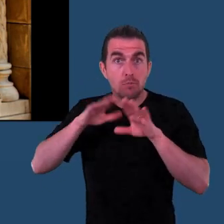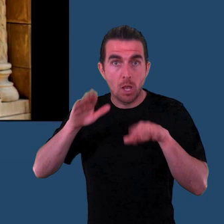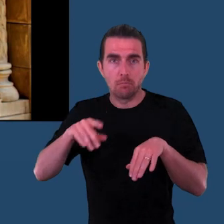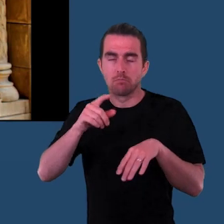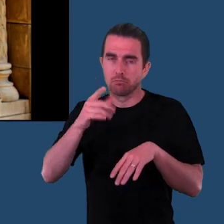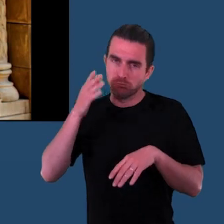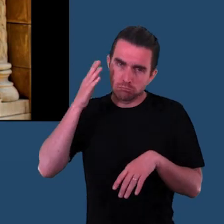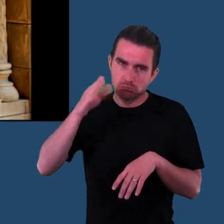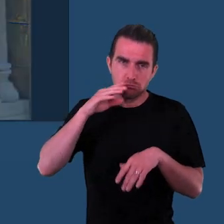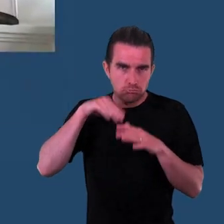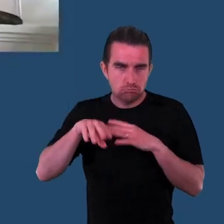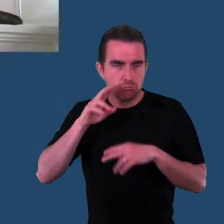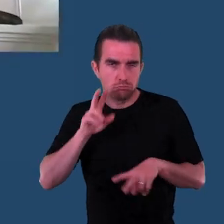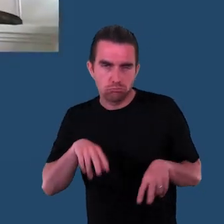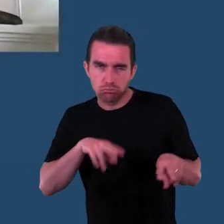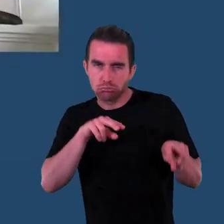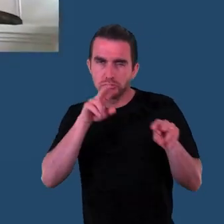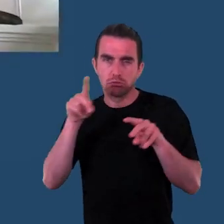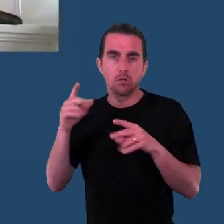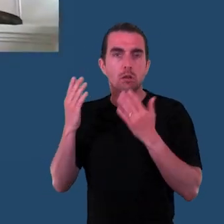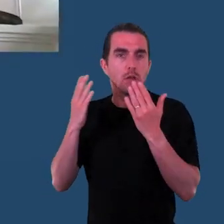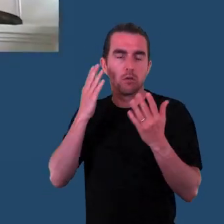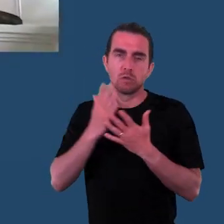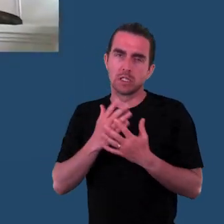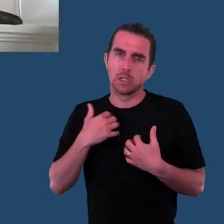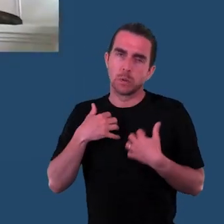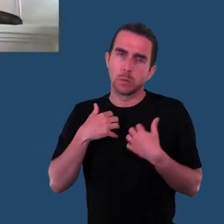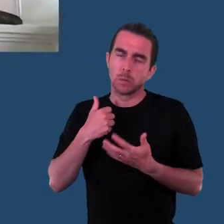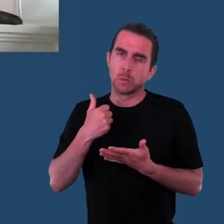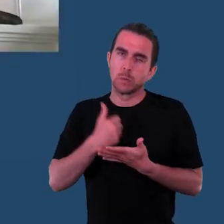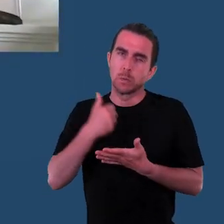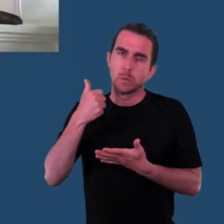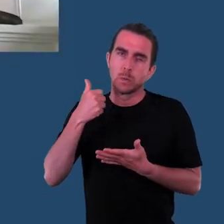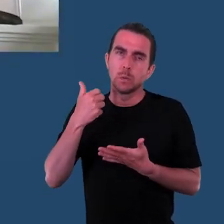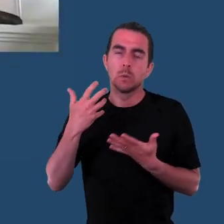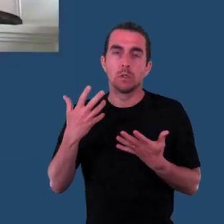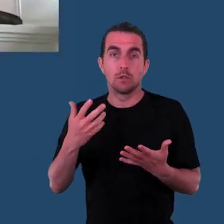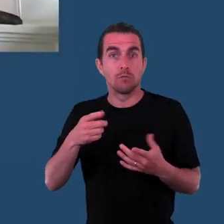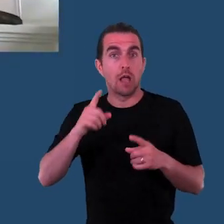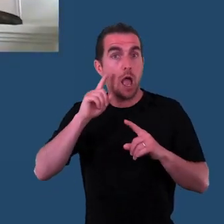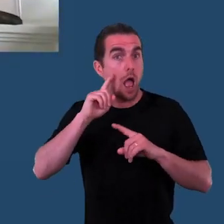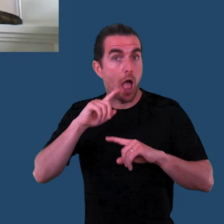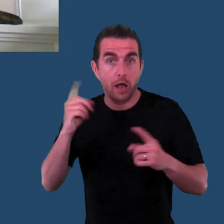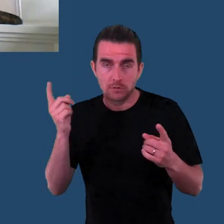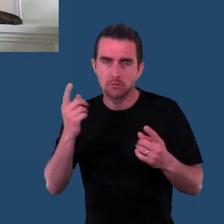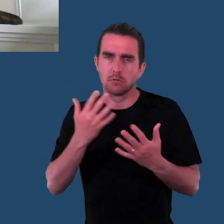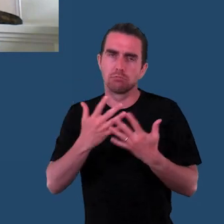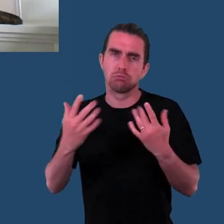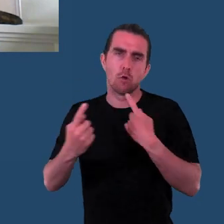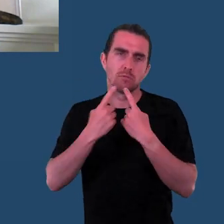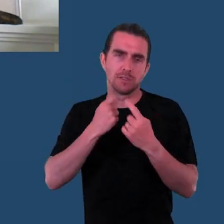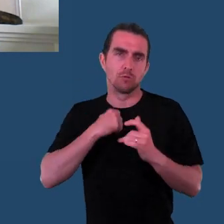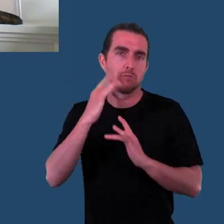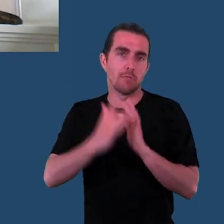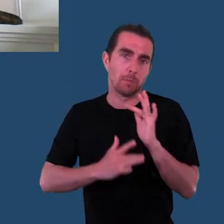do go and take a look, go and head to those galleries. They're absolutely fantastic. If you can't, there's lots of information on our website, as well,